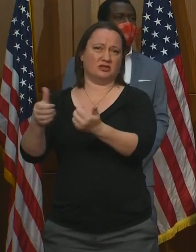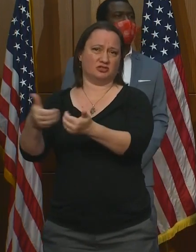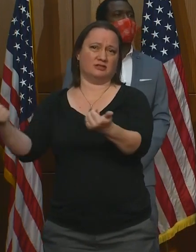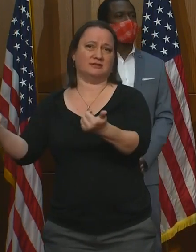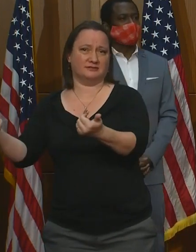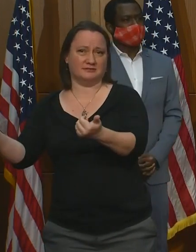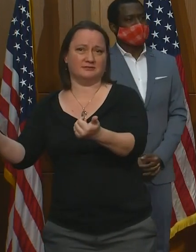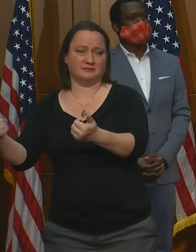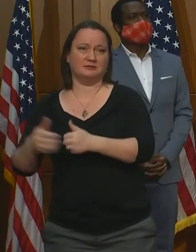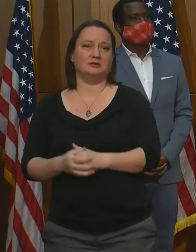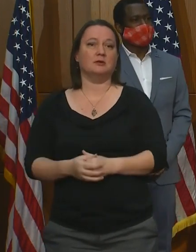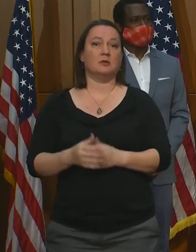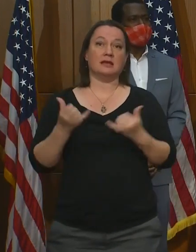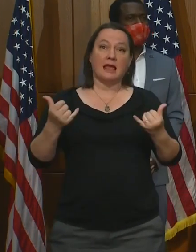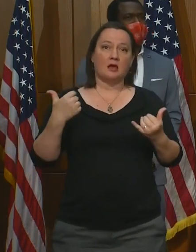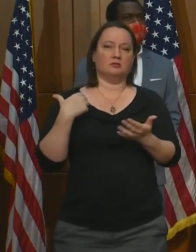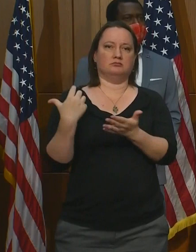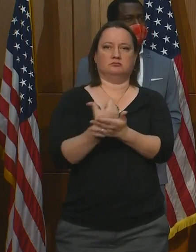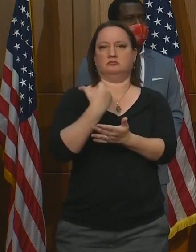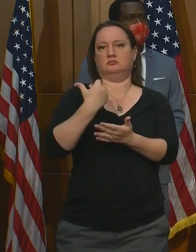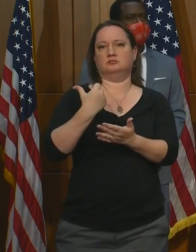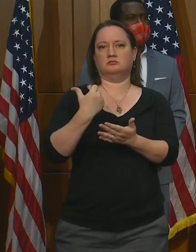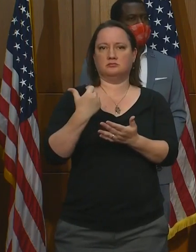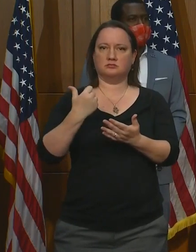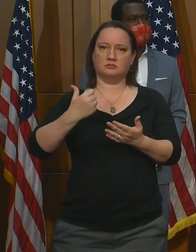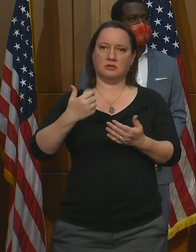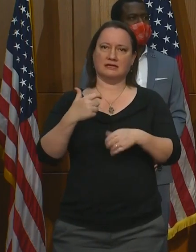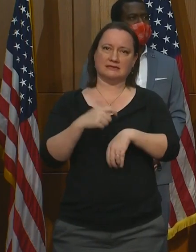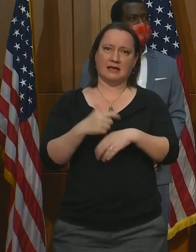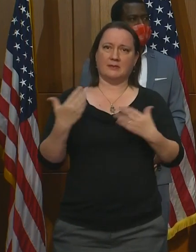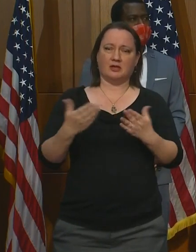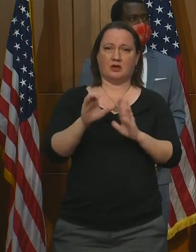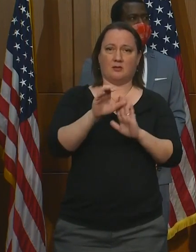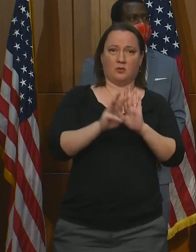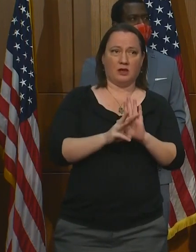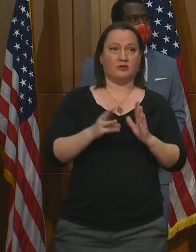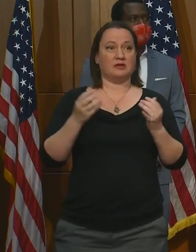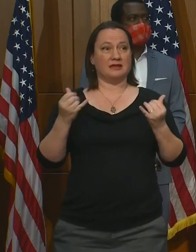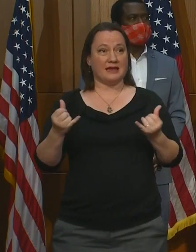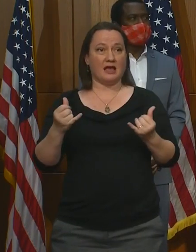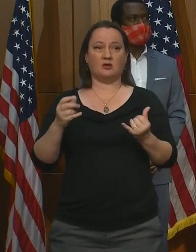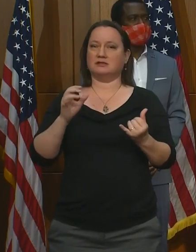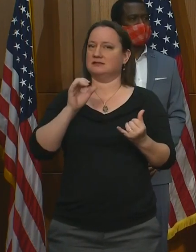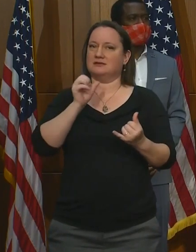HAVE A CHANCE HERE TODAY IN THE COMMONWEALTH OF VIRGINIA WE